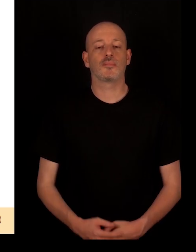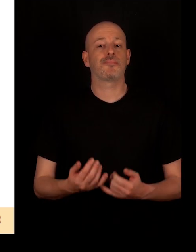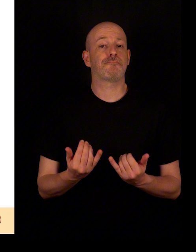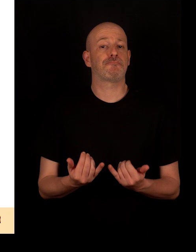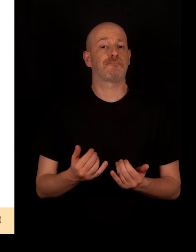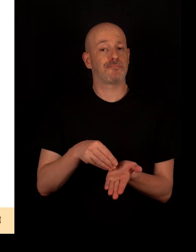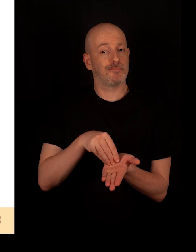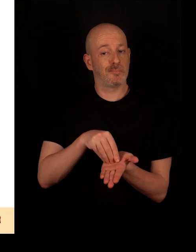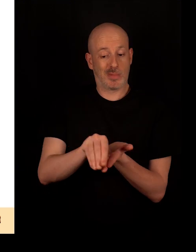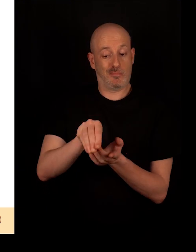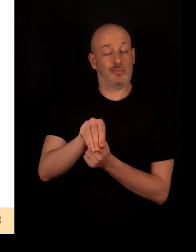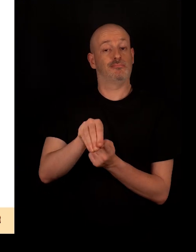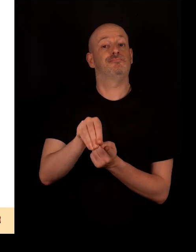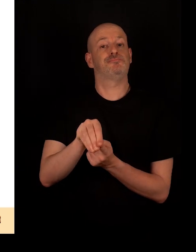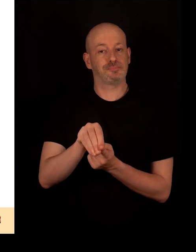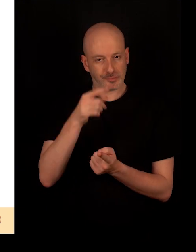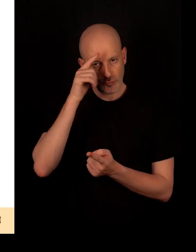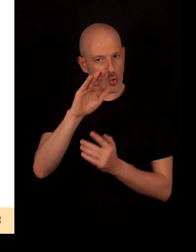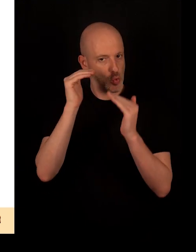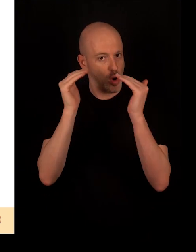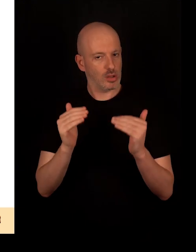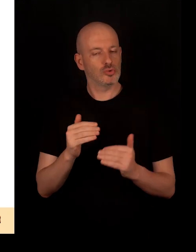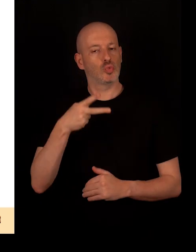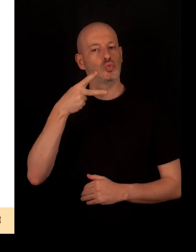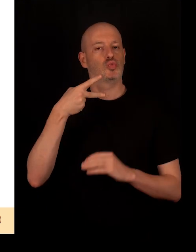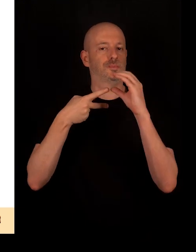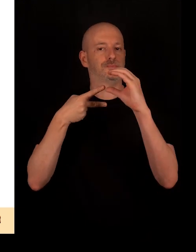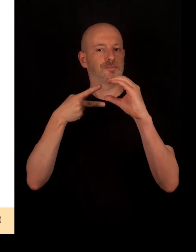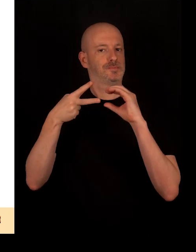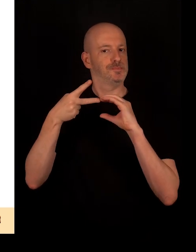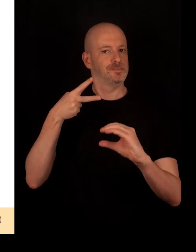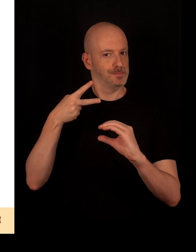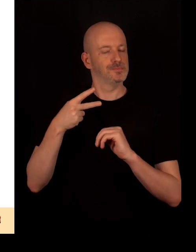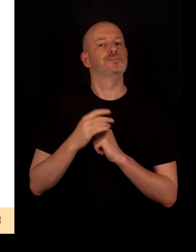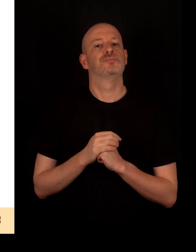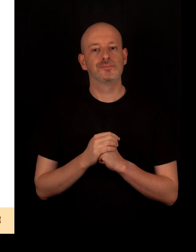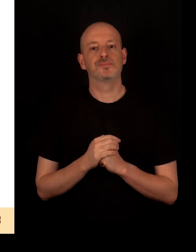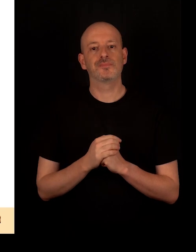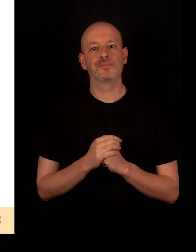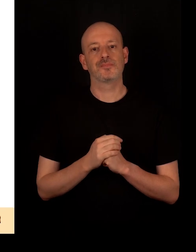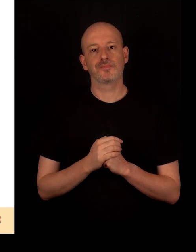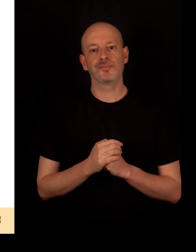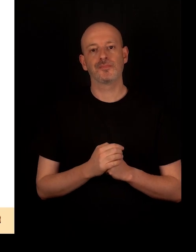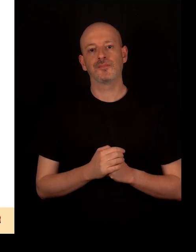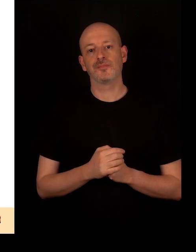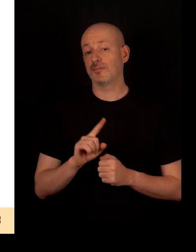And now the payment comes to you to the legal entity in two installments.